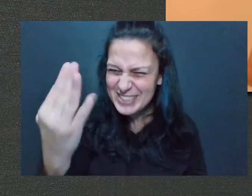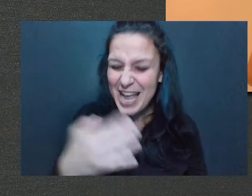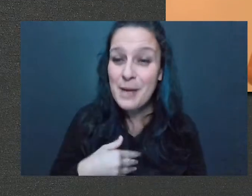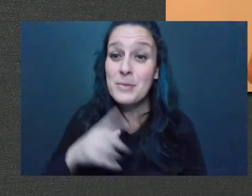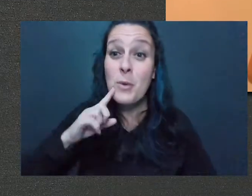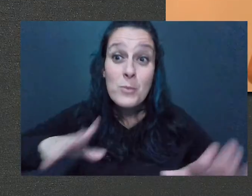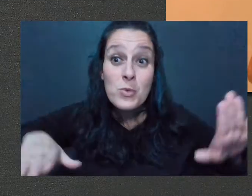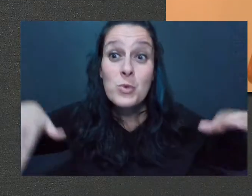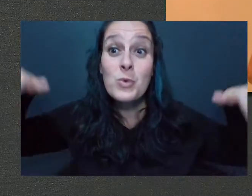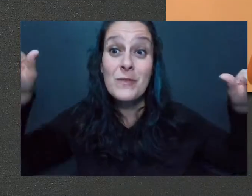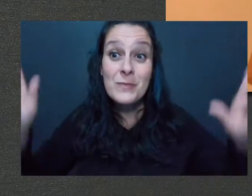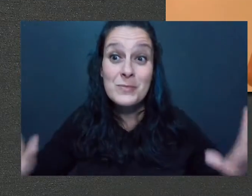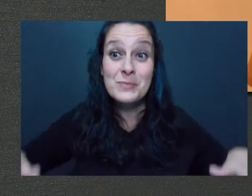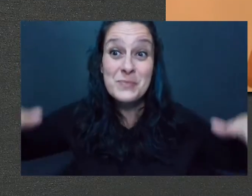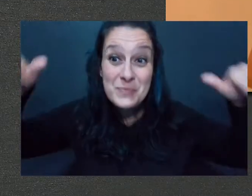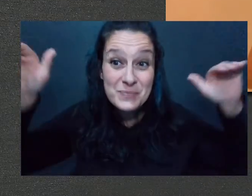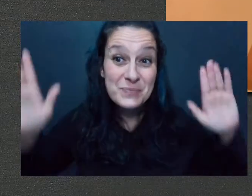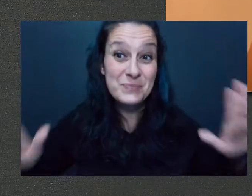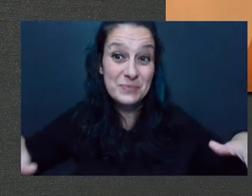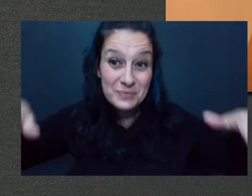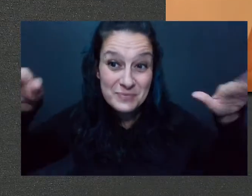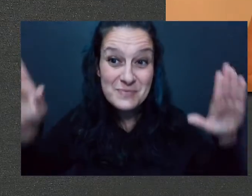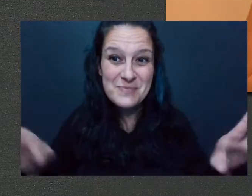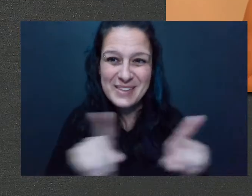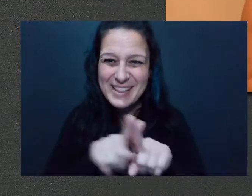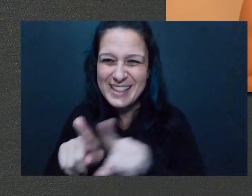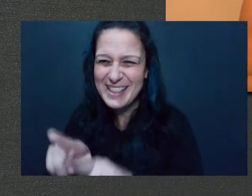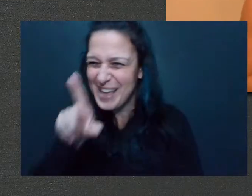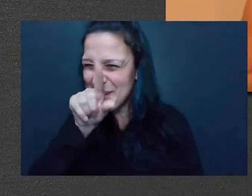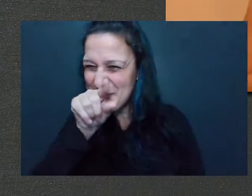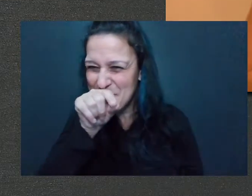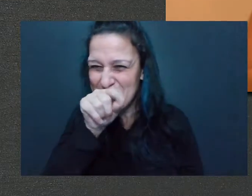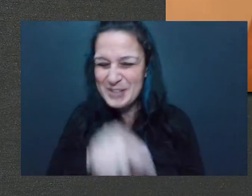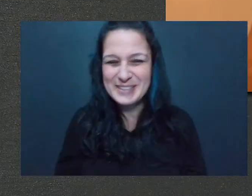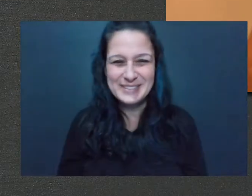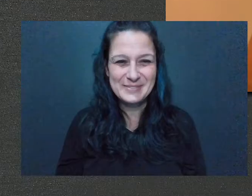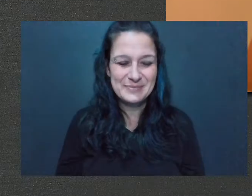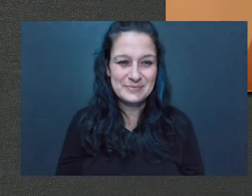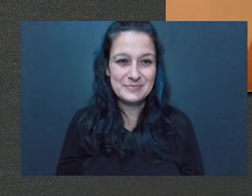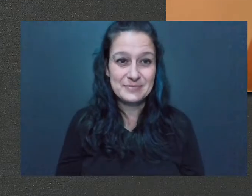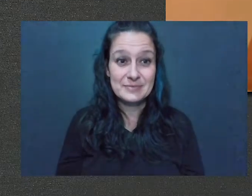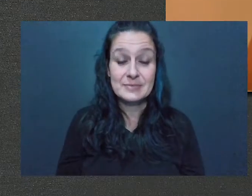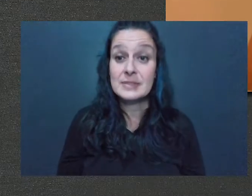Move your arms like a bird Okay, here we go.